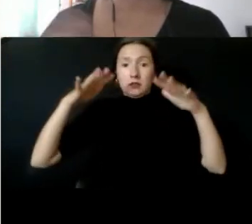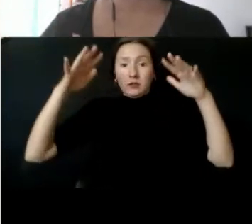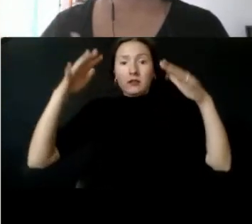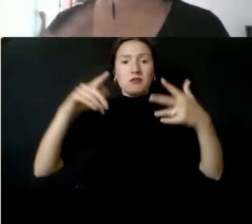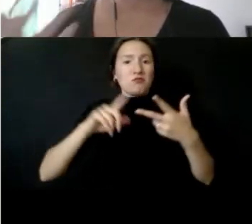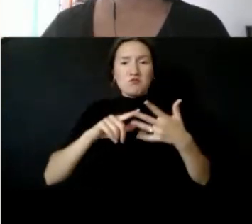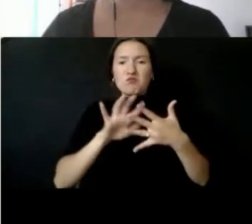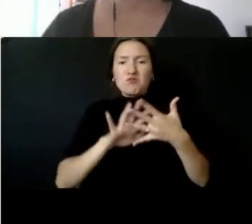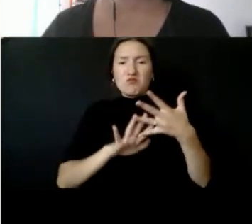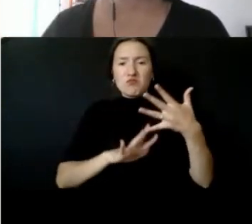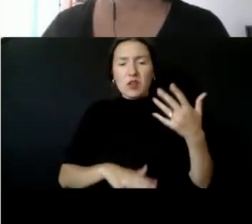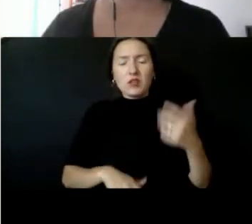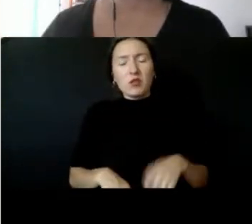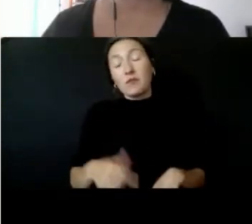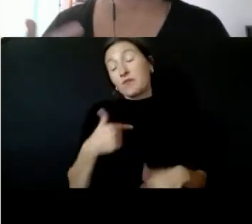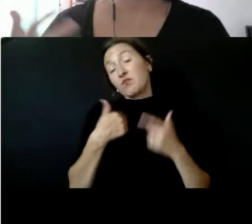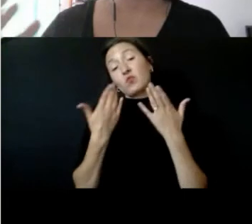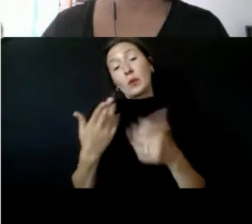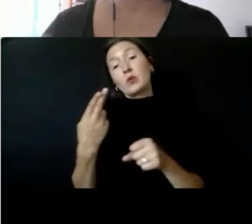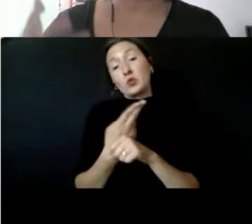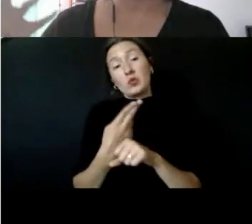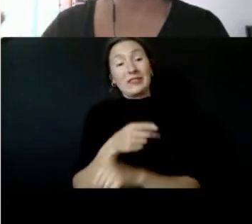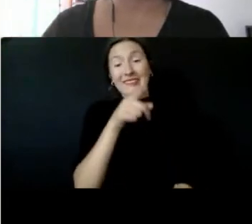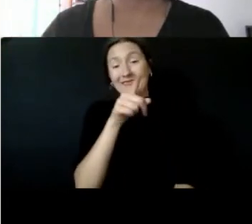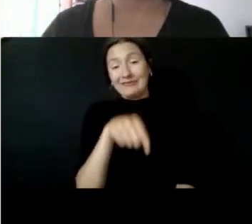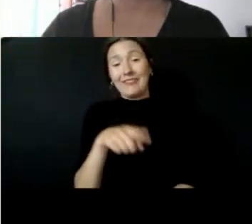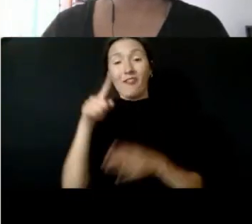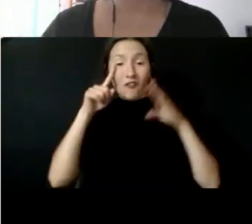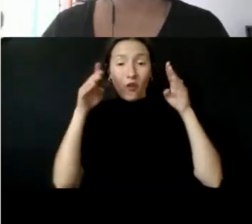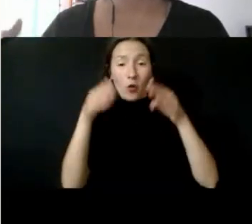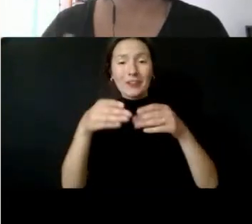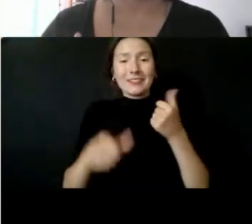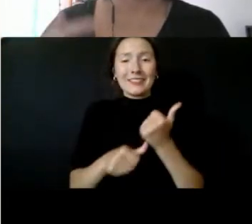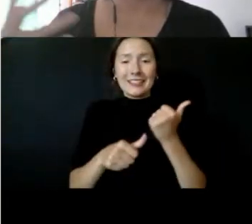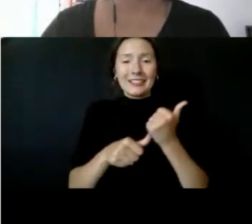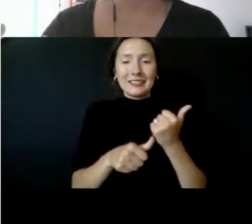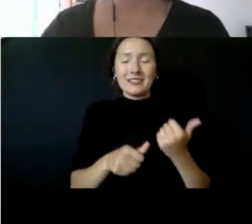have too many notifications or that they can't concentrate focus assist is really good with that